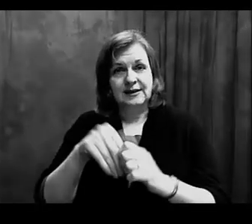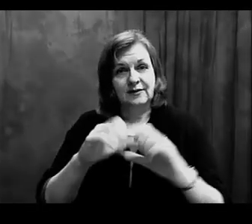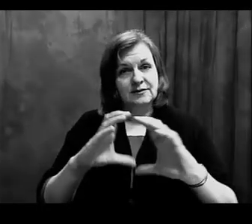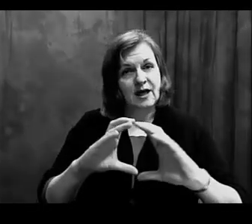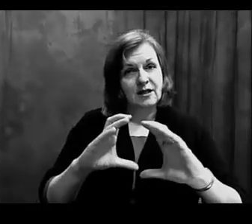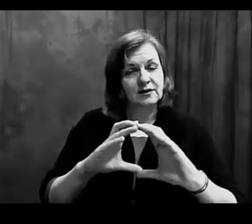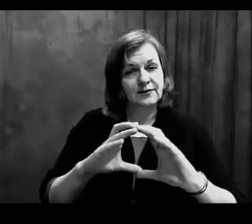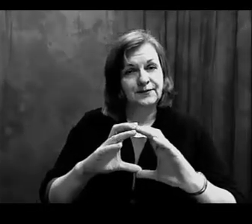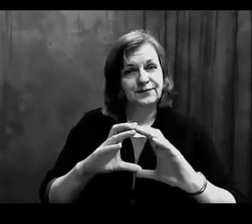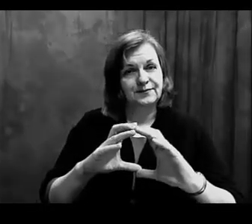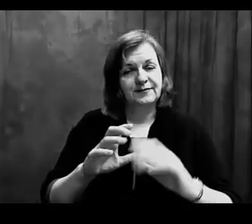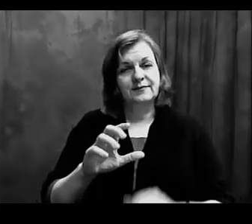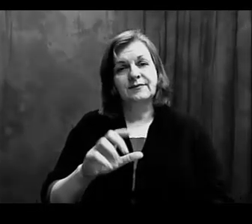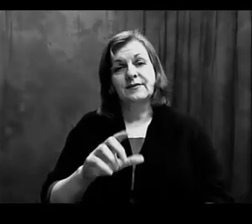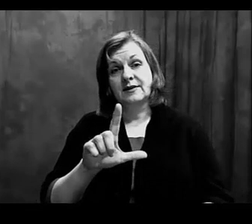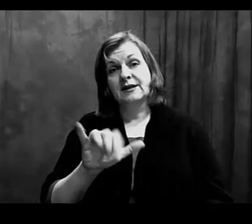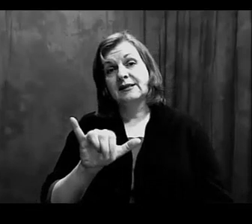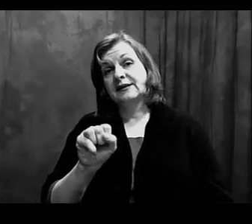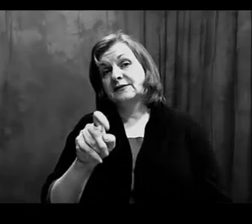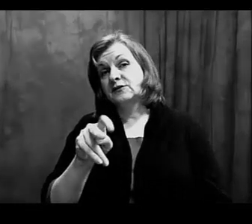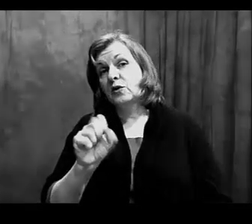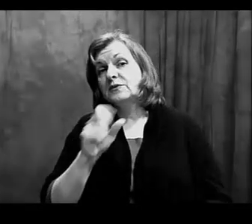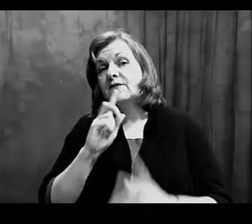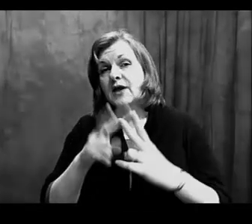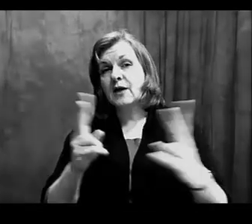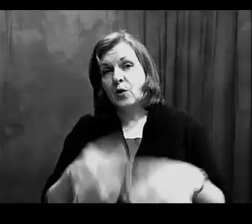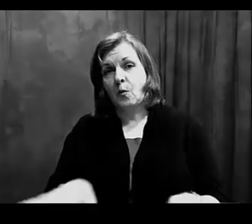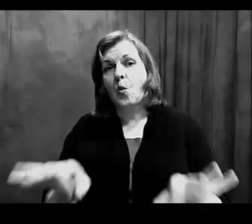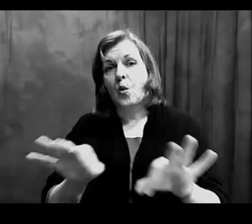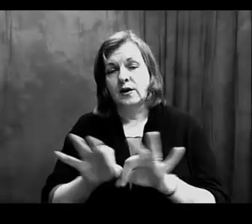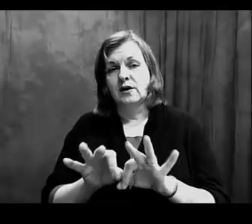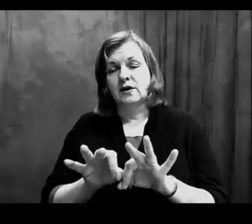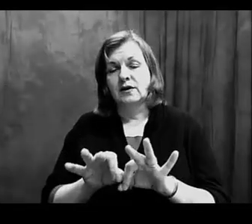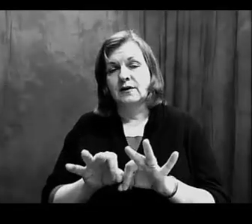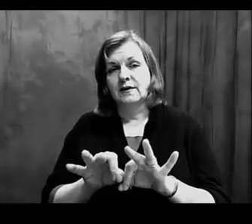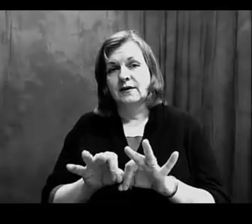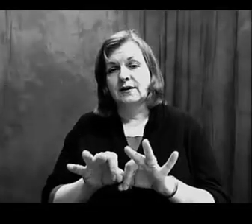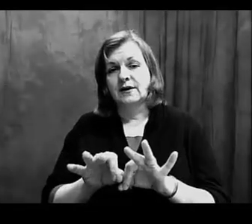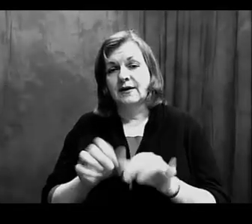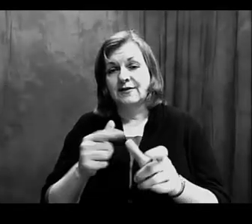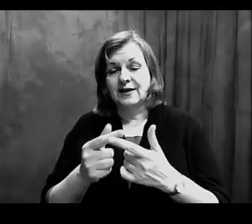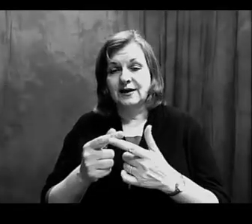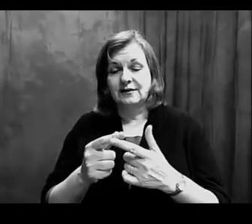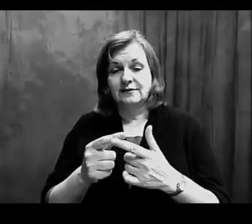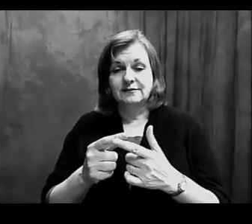so nutrients, macromolecules that can be recycled to the cell these are all really really important